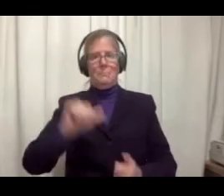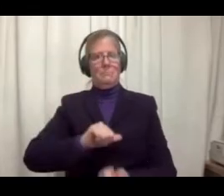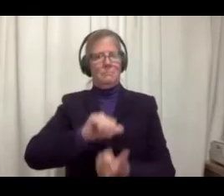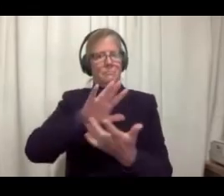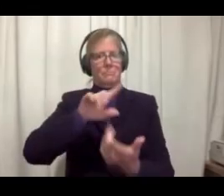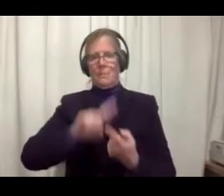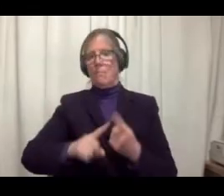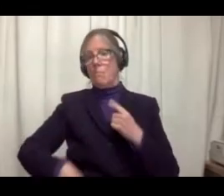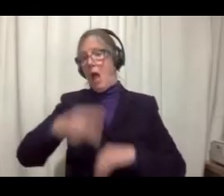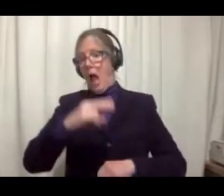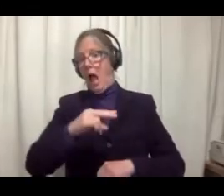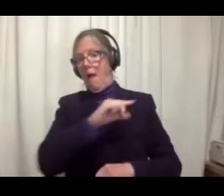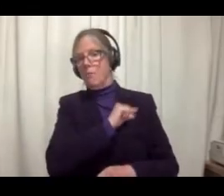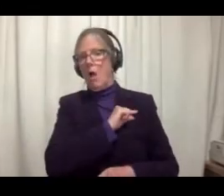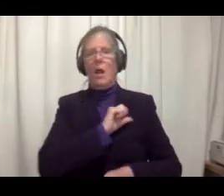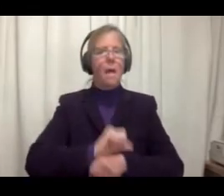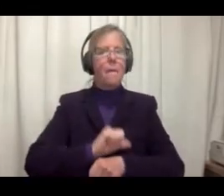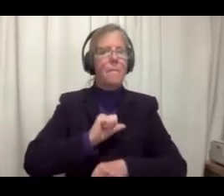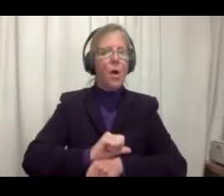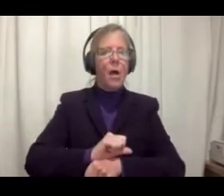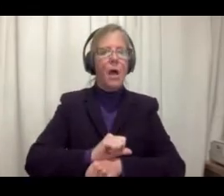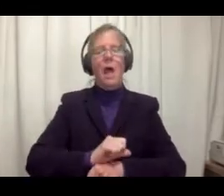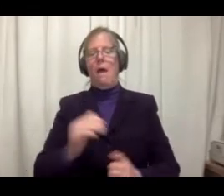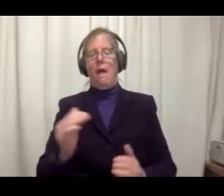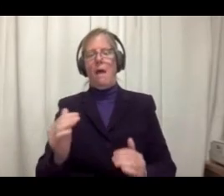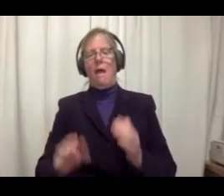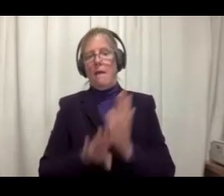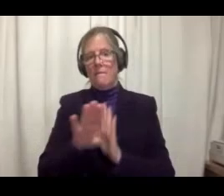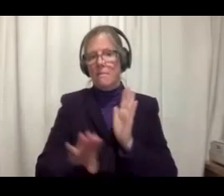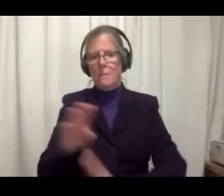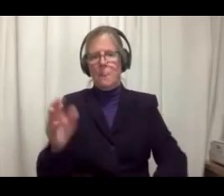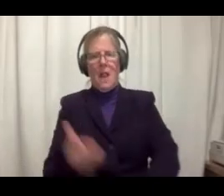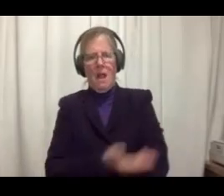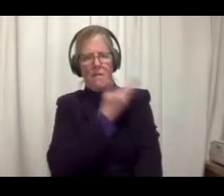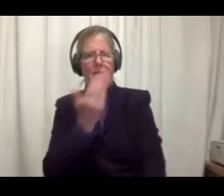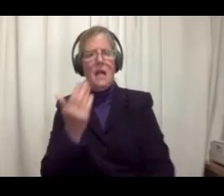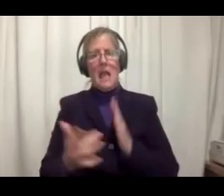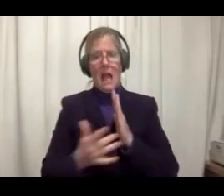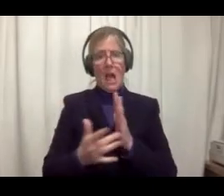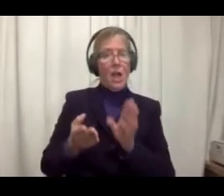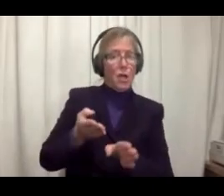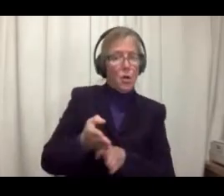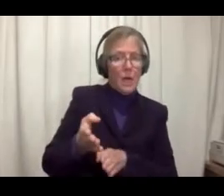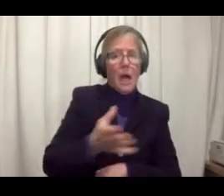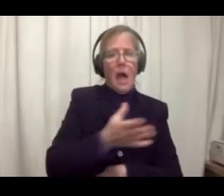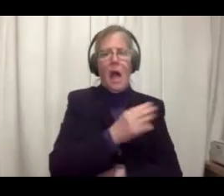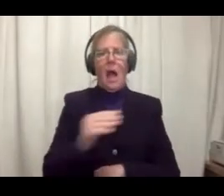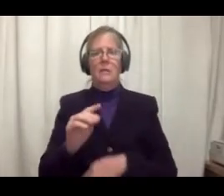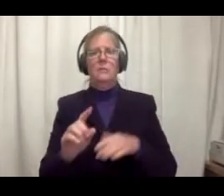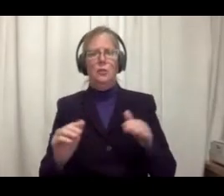and Emerging Advances in Technology, they’ve shared that their parent website was recognized